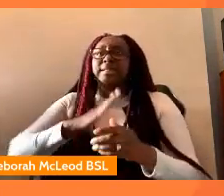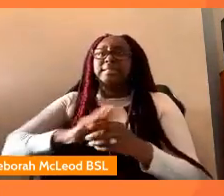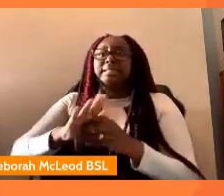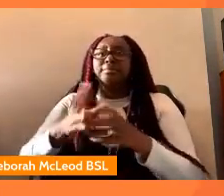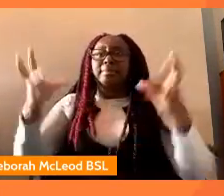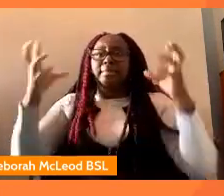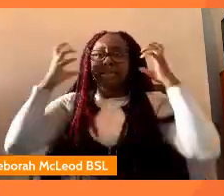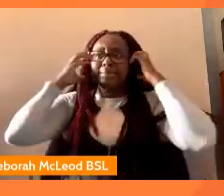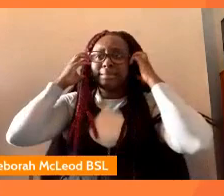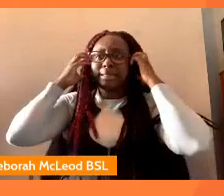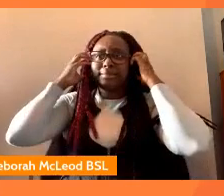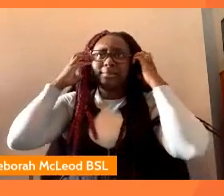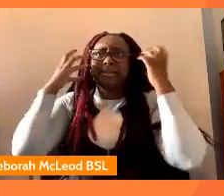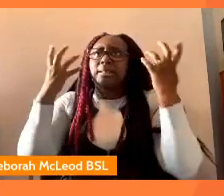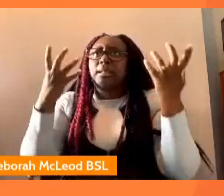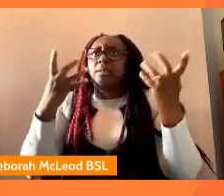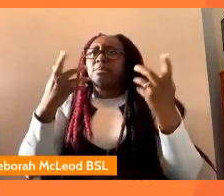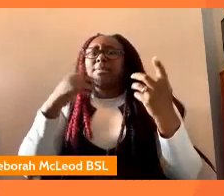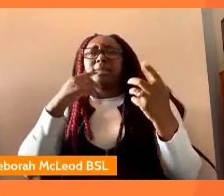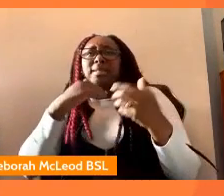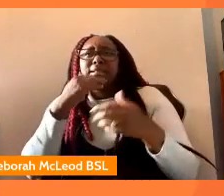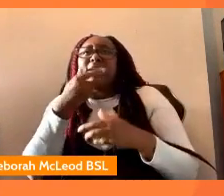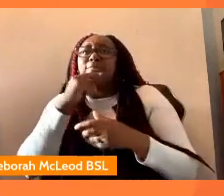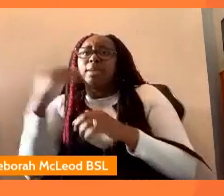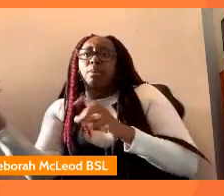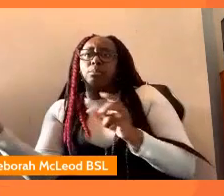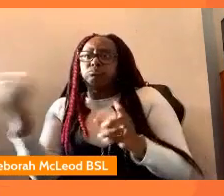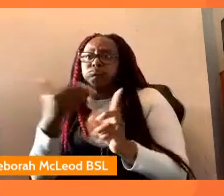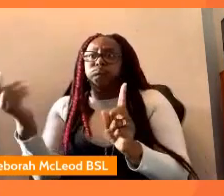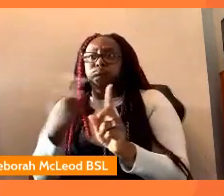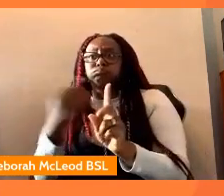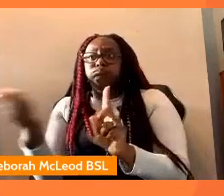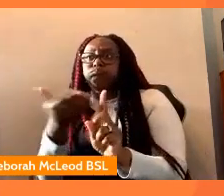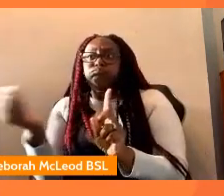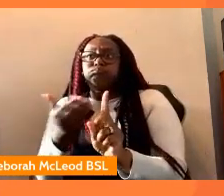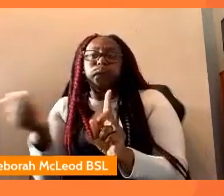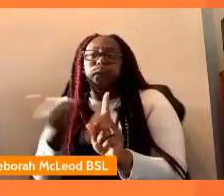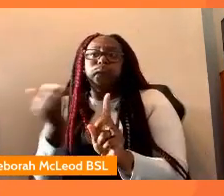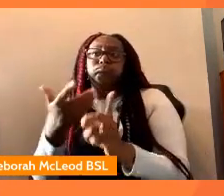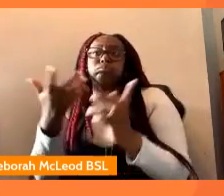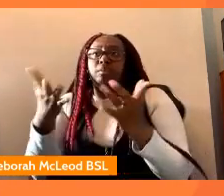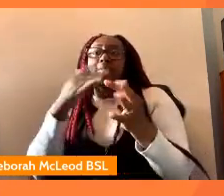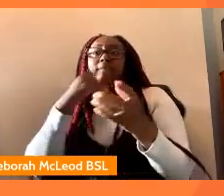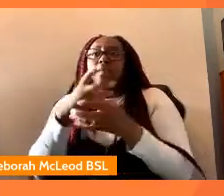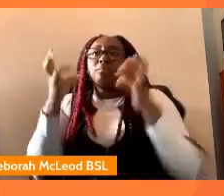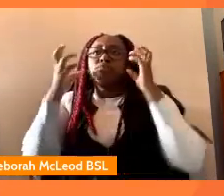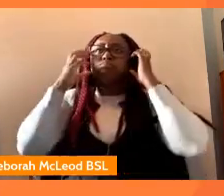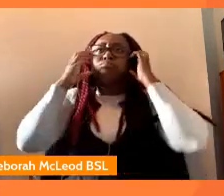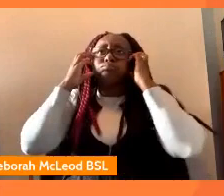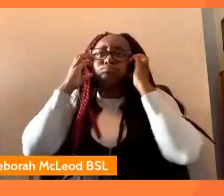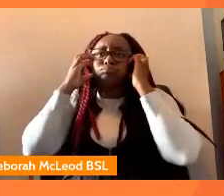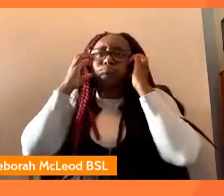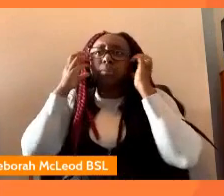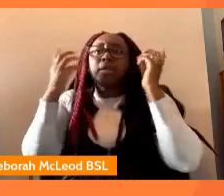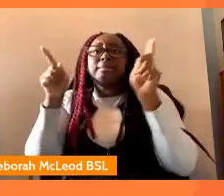And you just can't get the volume of people through that you need to. Also VR headsets are still notoriously clunky.